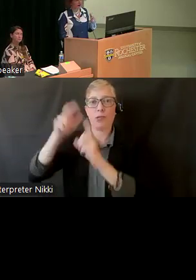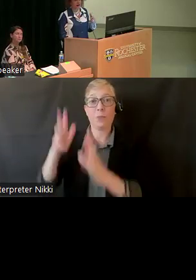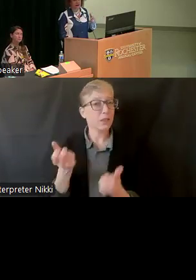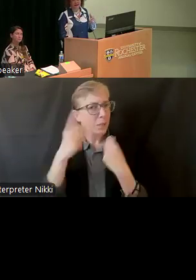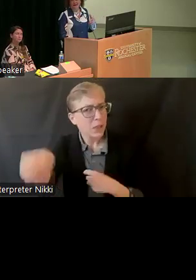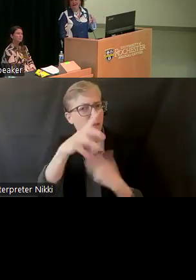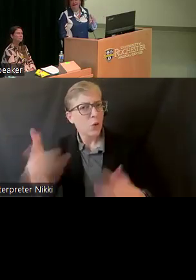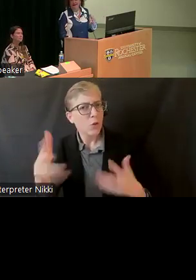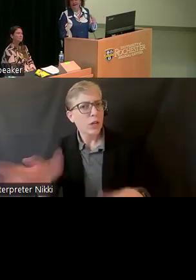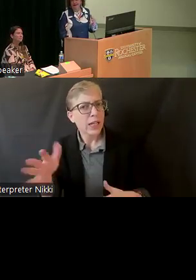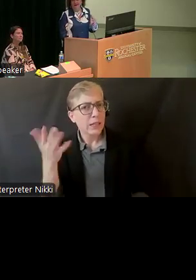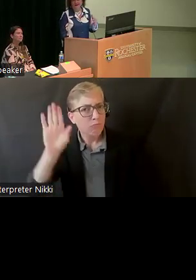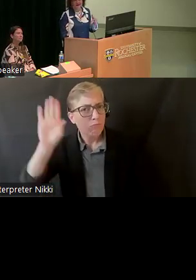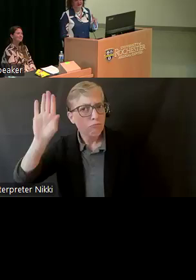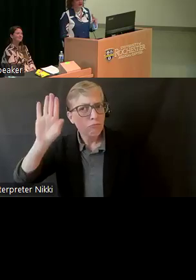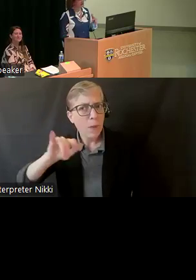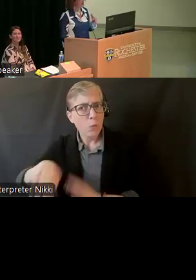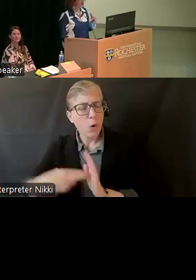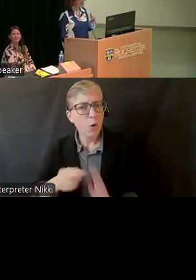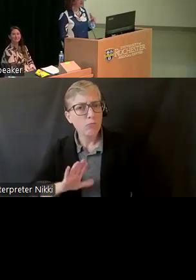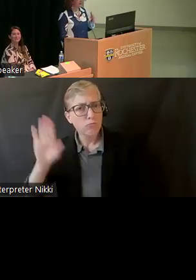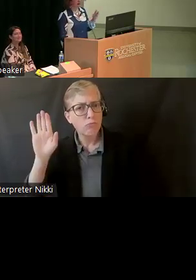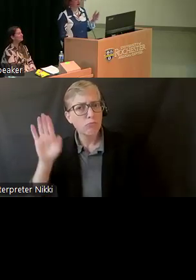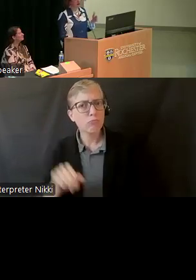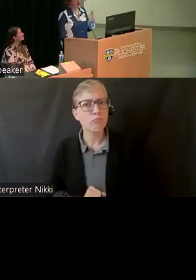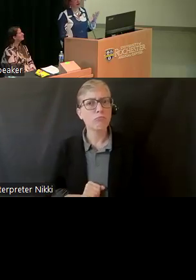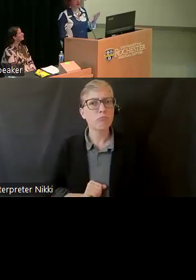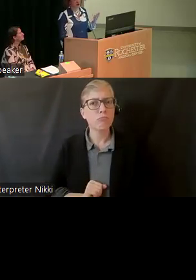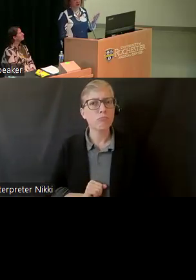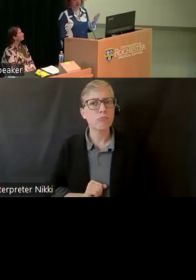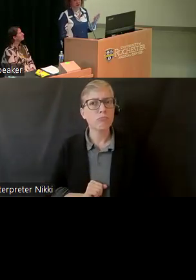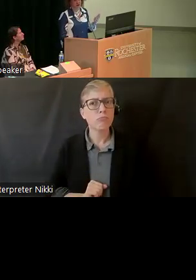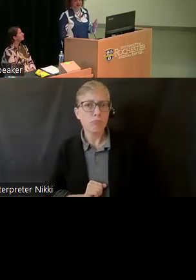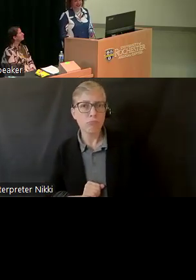Anna all right so we got some work to do